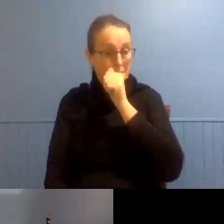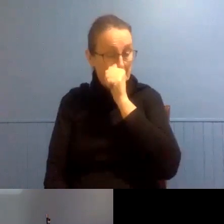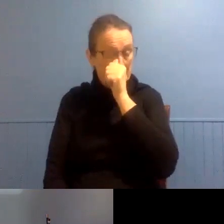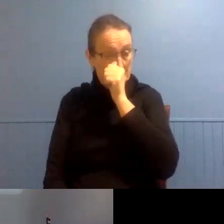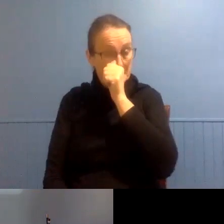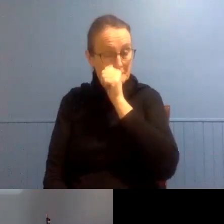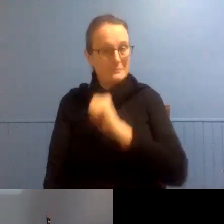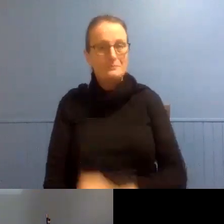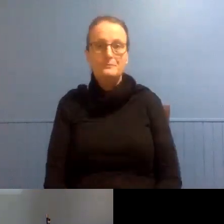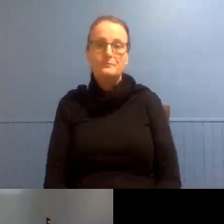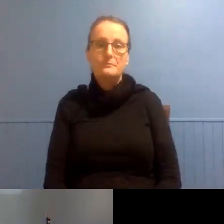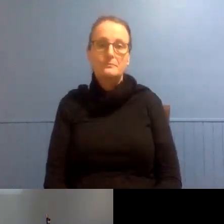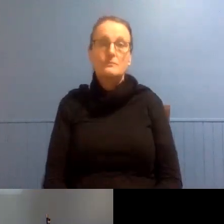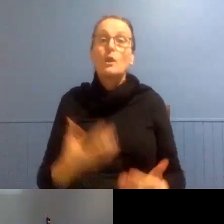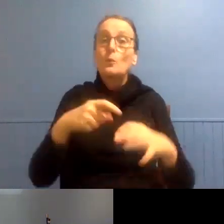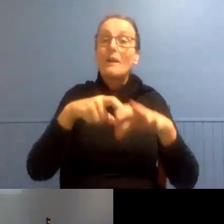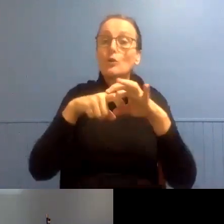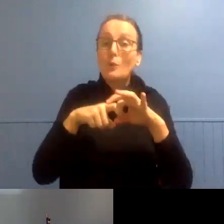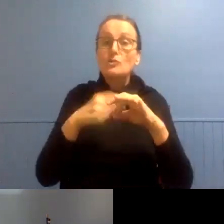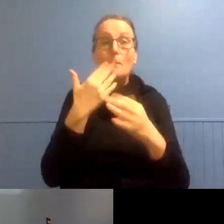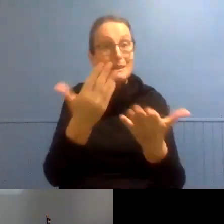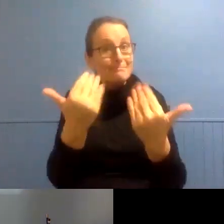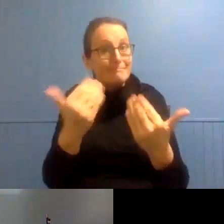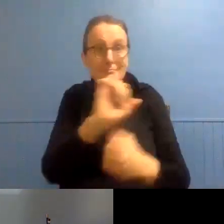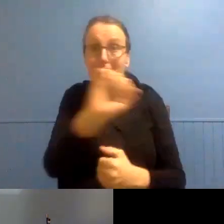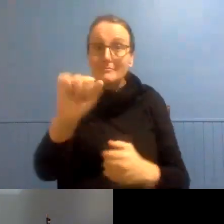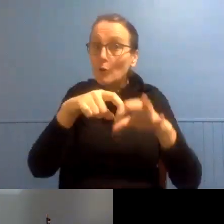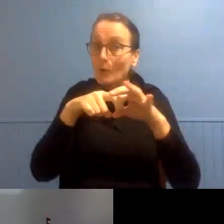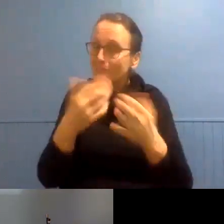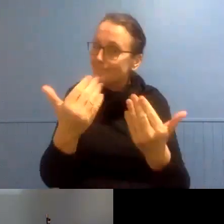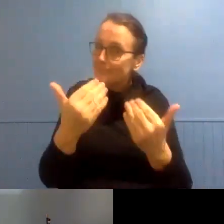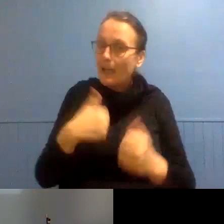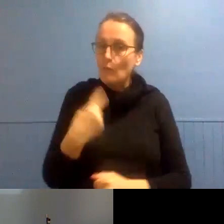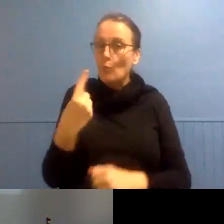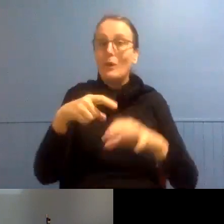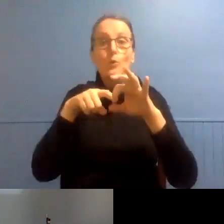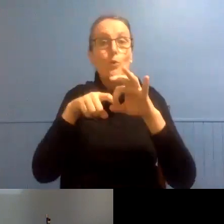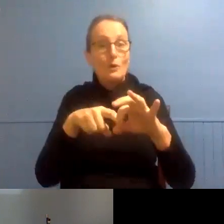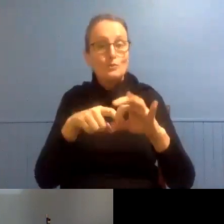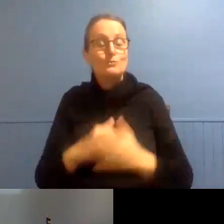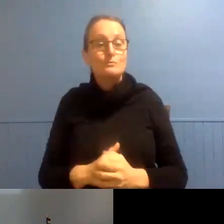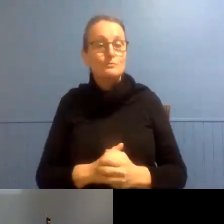encourage you to share your questions, don't be shy. Saying,